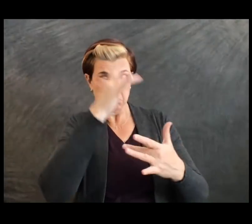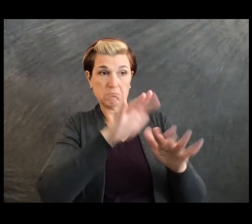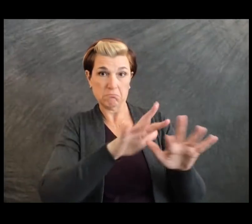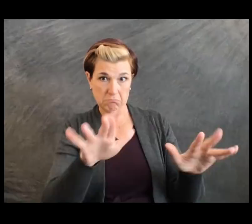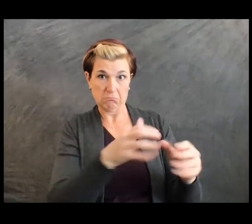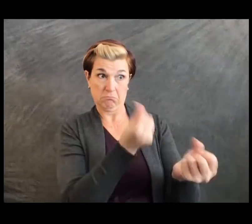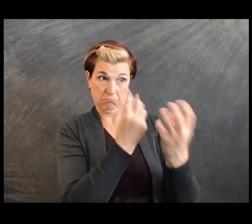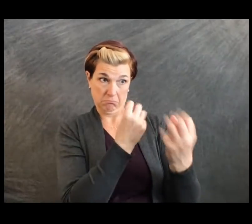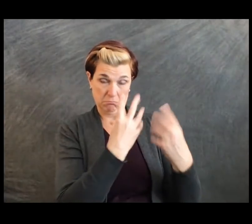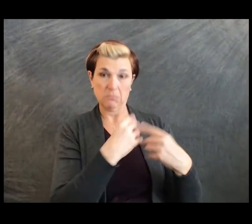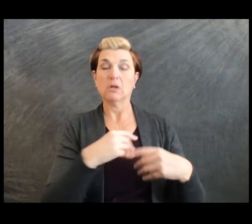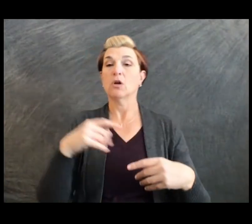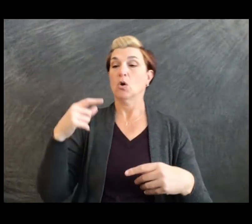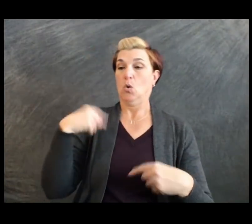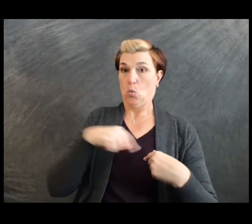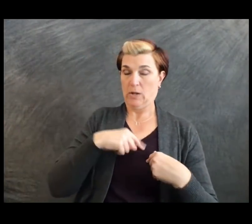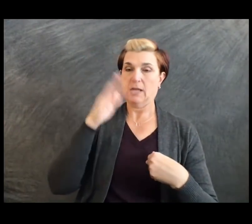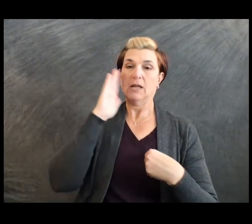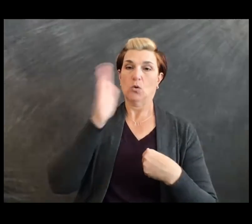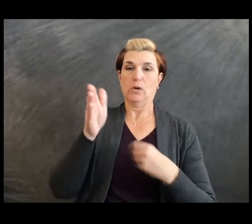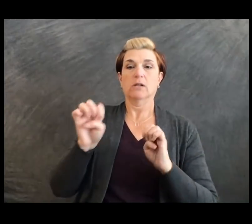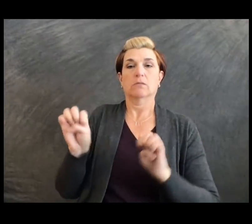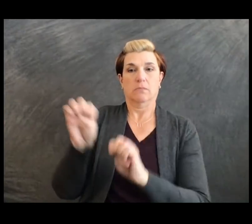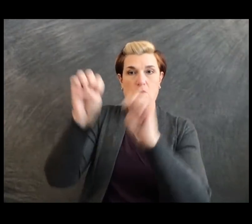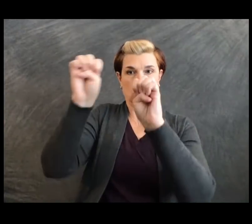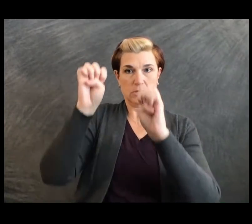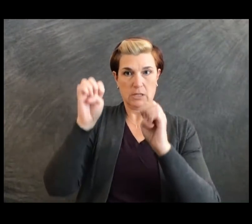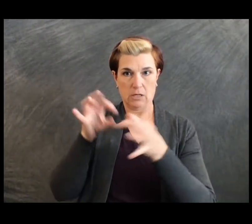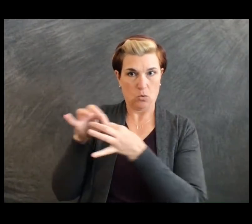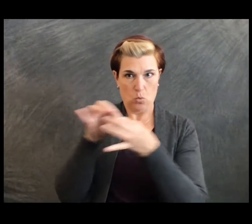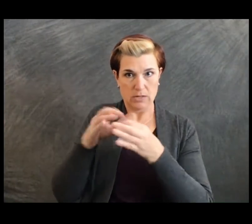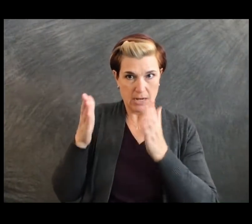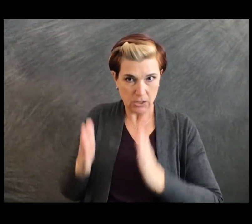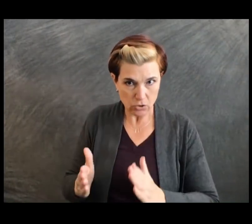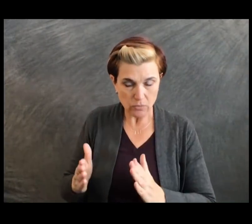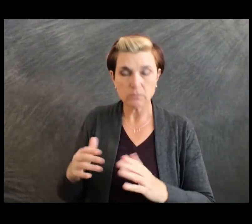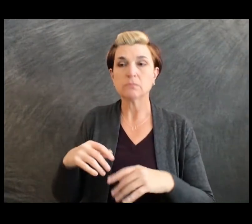declaration FEMA in coordination with HHS is assisting state local tribal